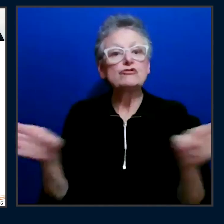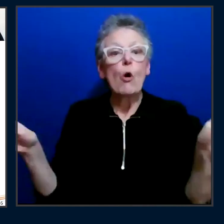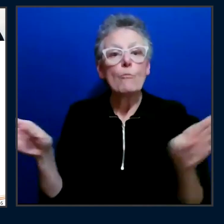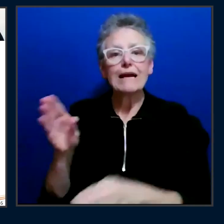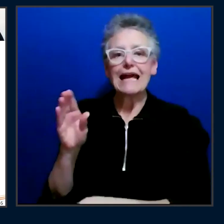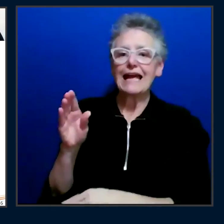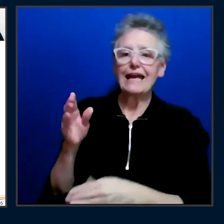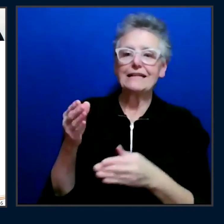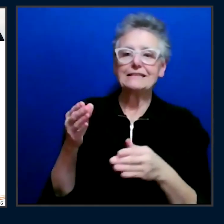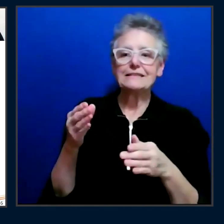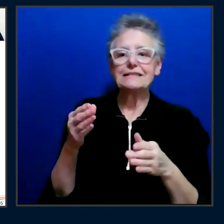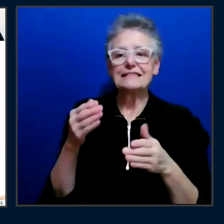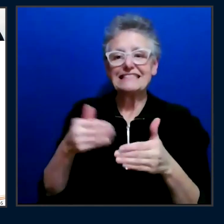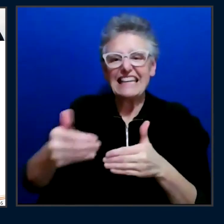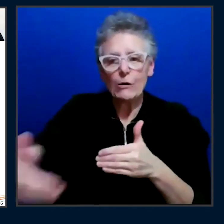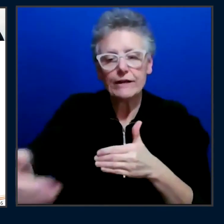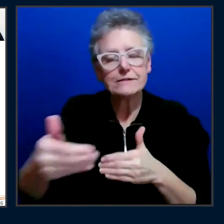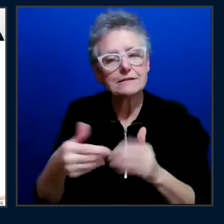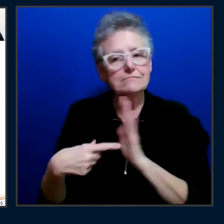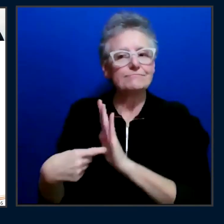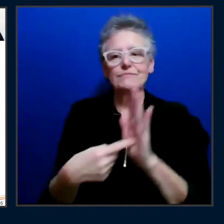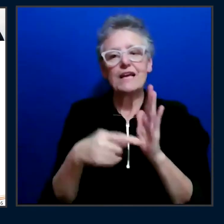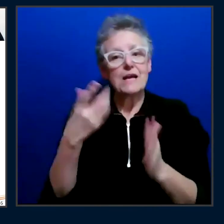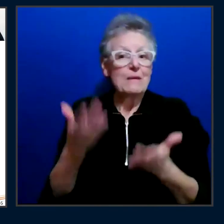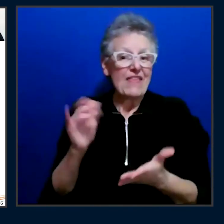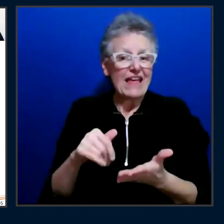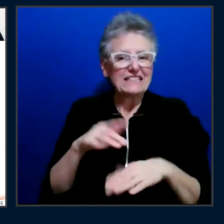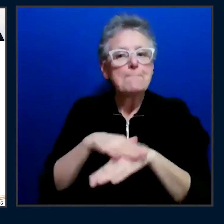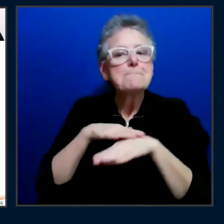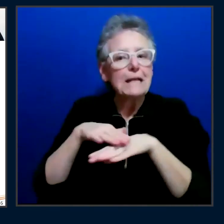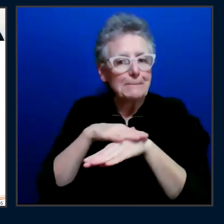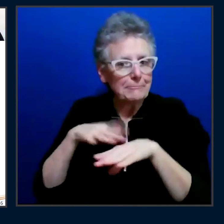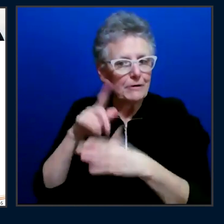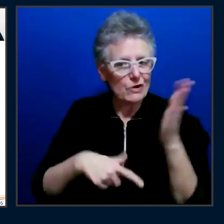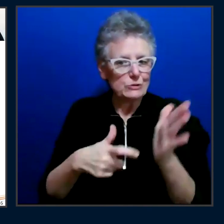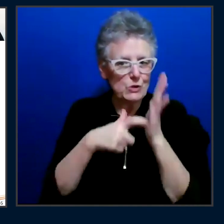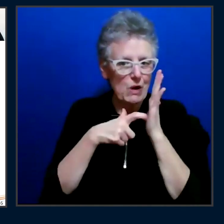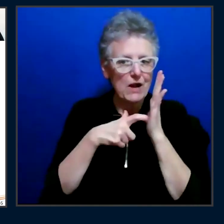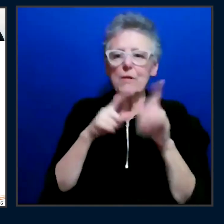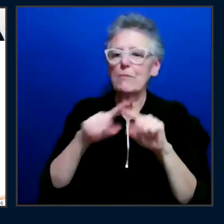and sequence outlined. The scope and sequence might be kind of the minimum of what's required,